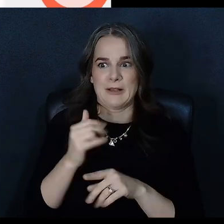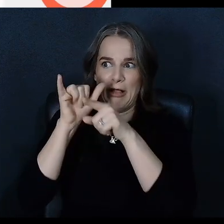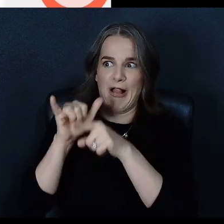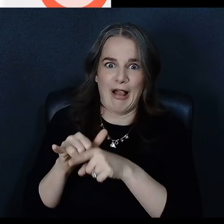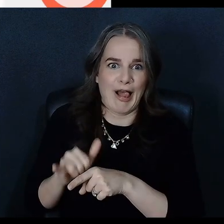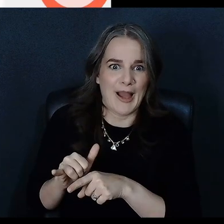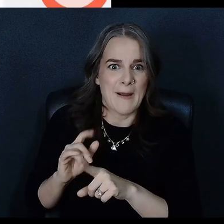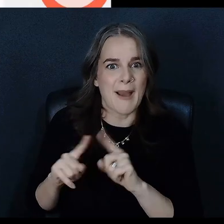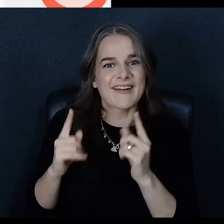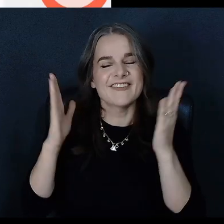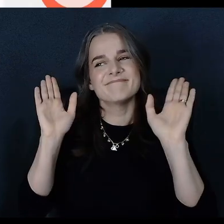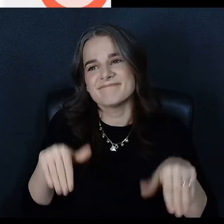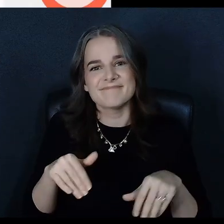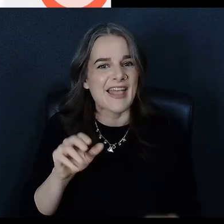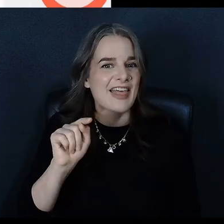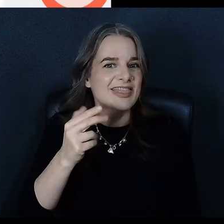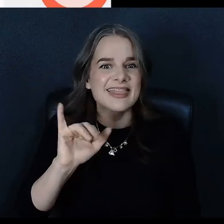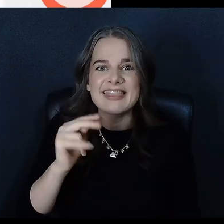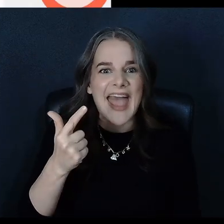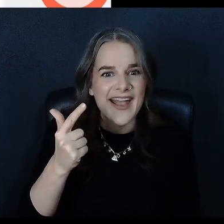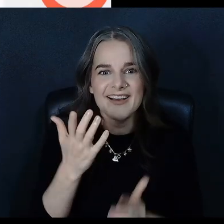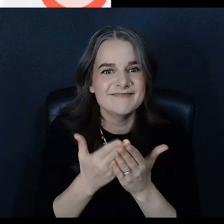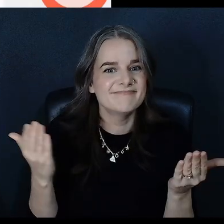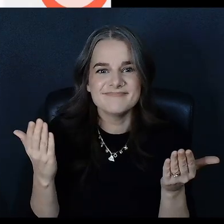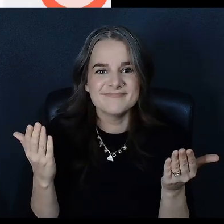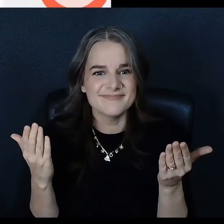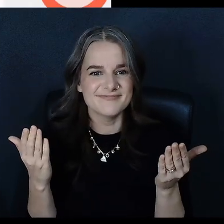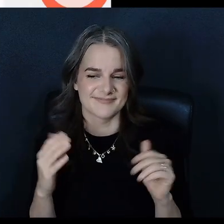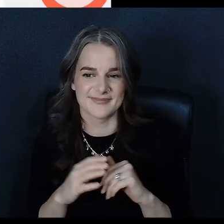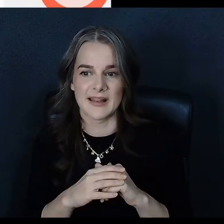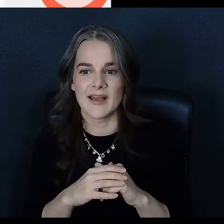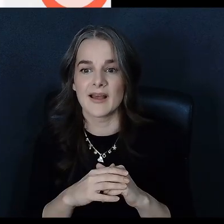This person wants to be independent and in control. I consider curtains and blinds security.